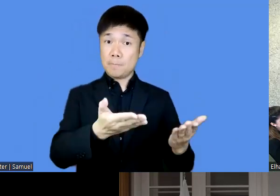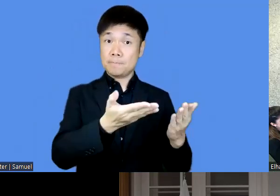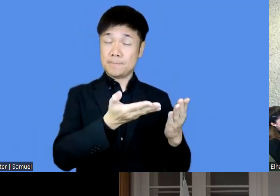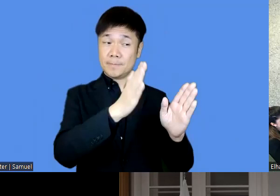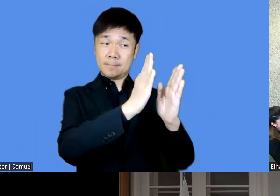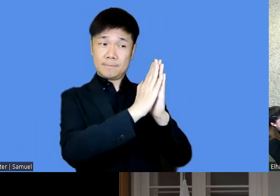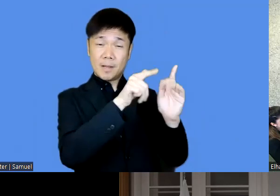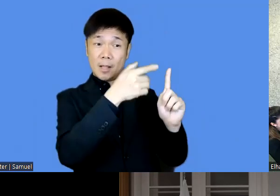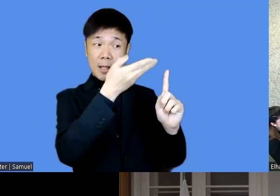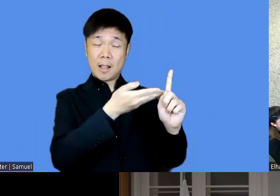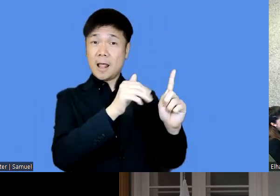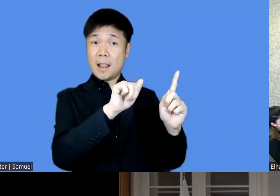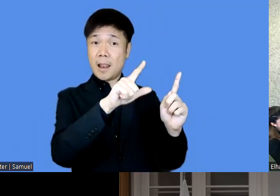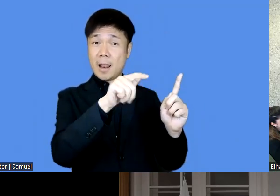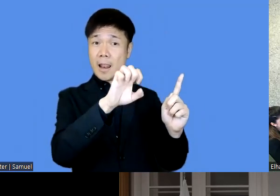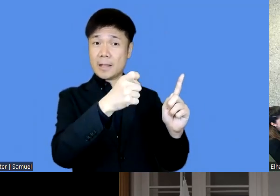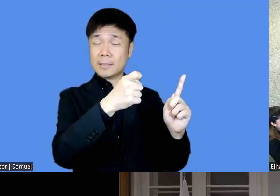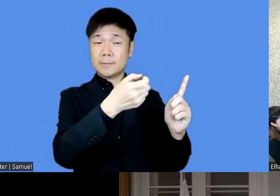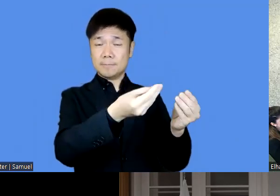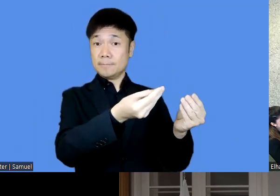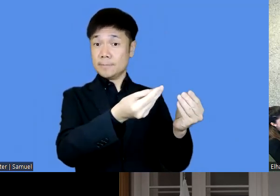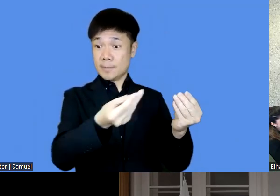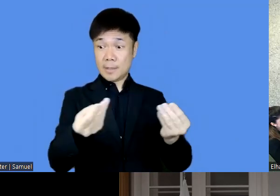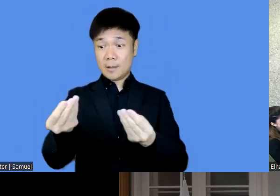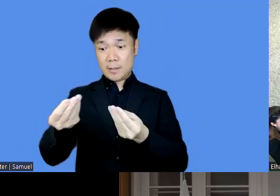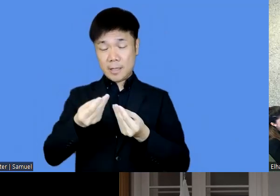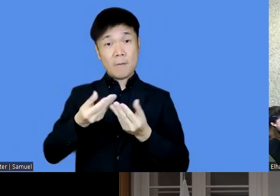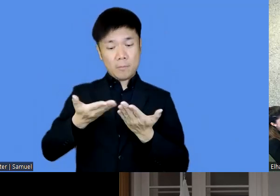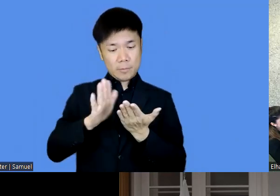Alex, today we received a on concept note for the upcoming conference.